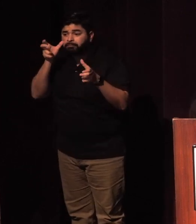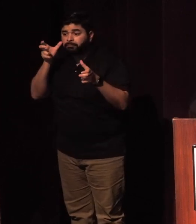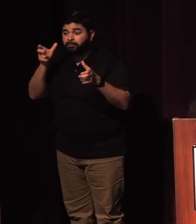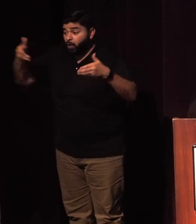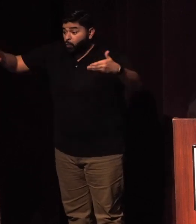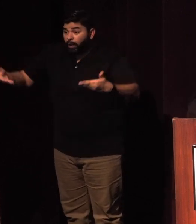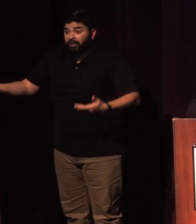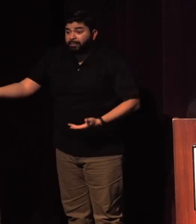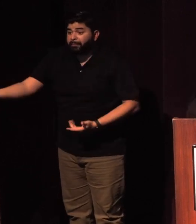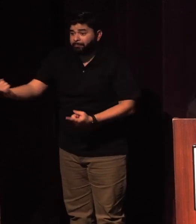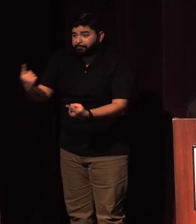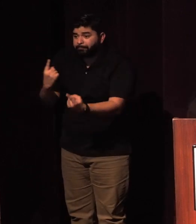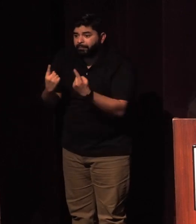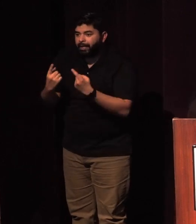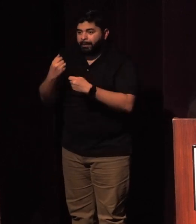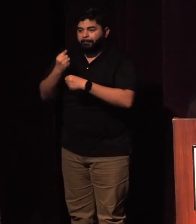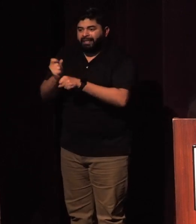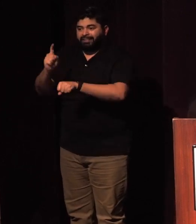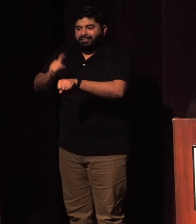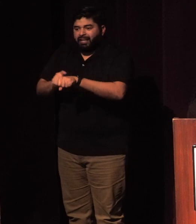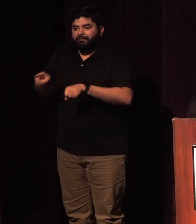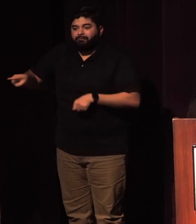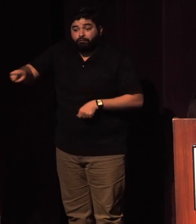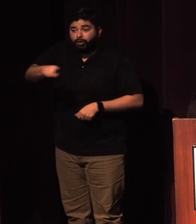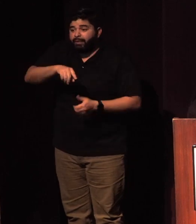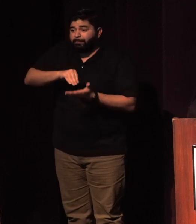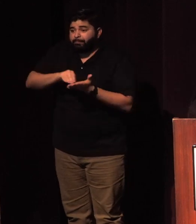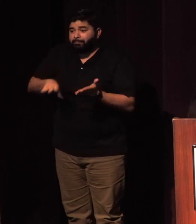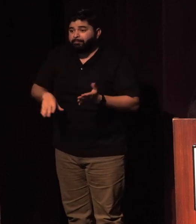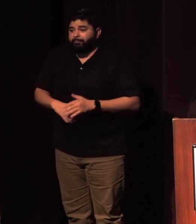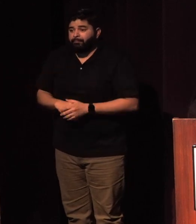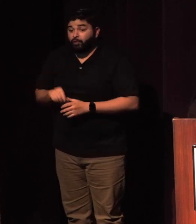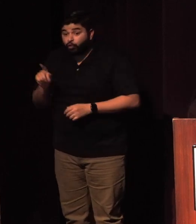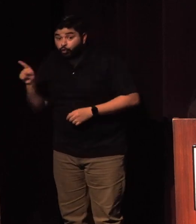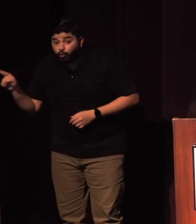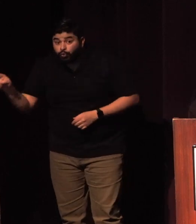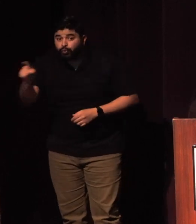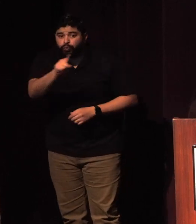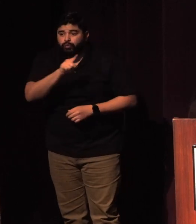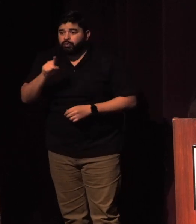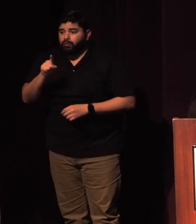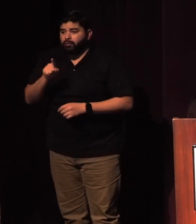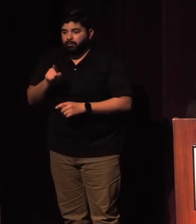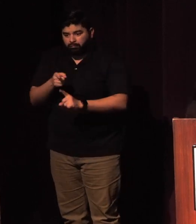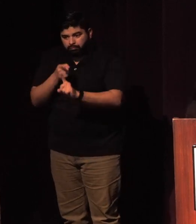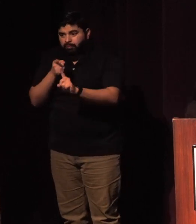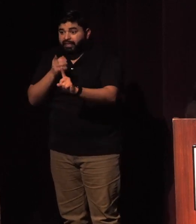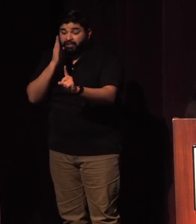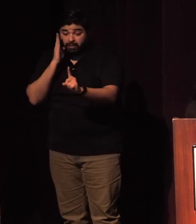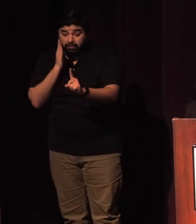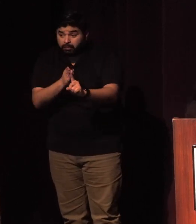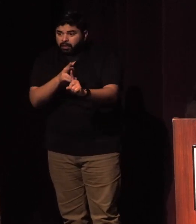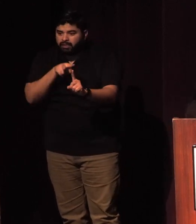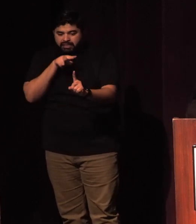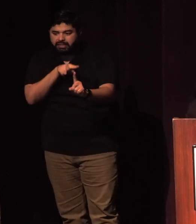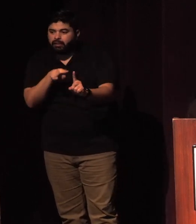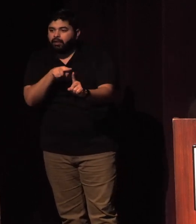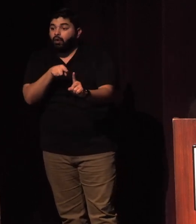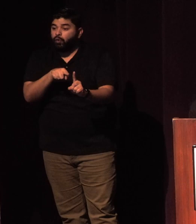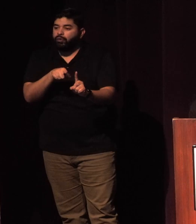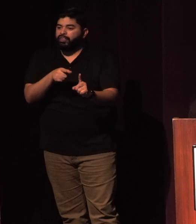Listen to each student. Welcome them in. Make time for them.